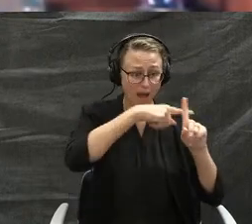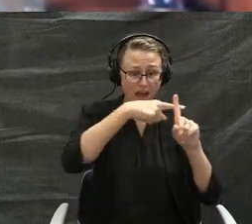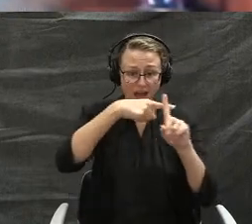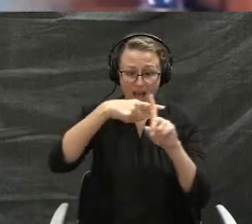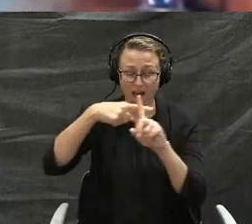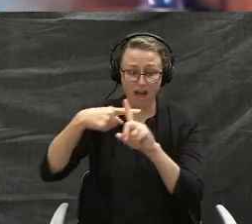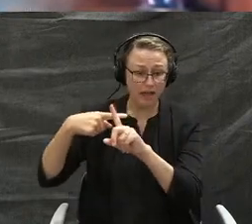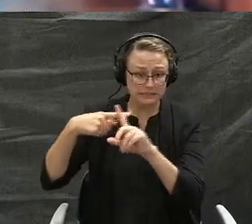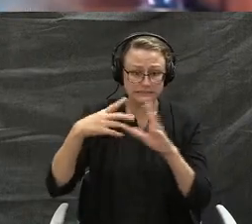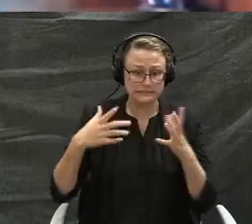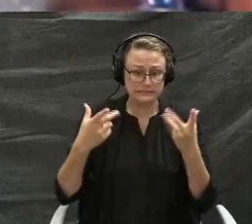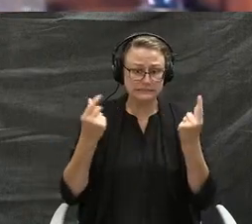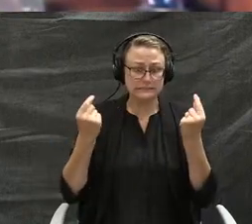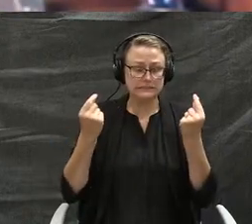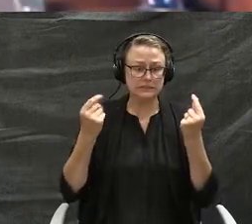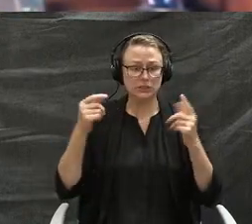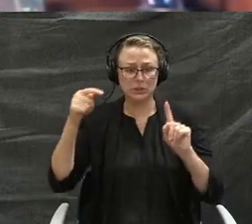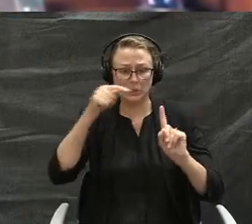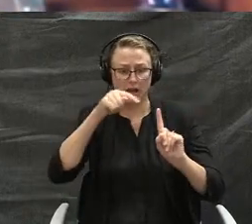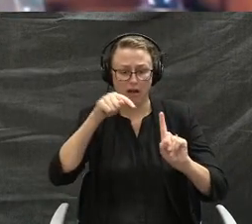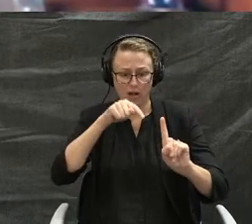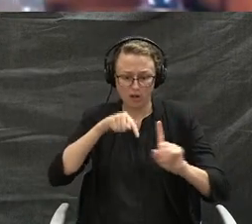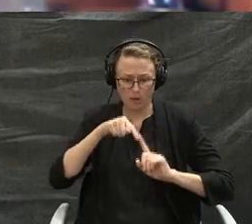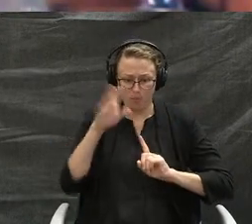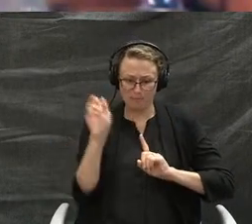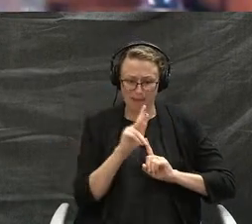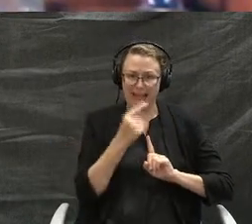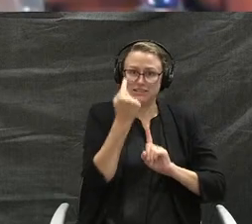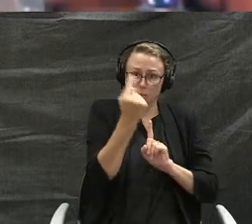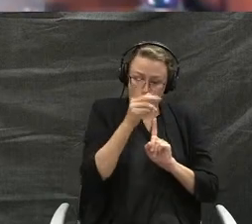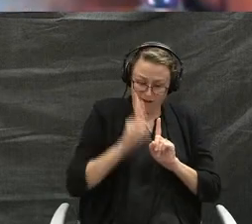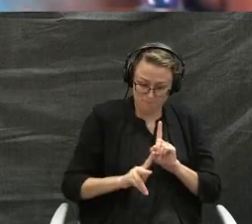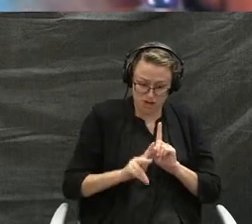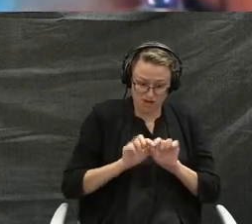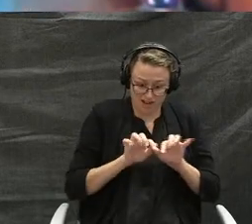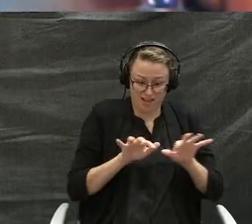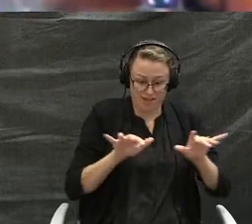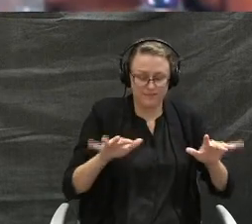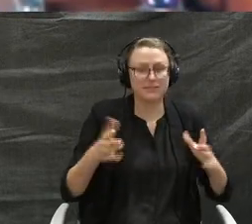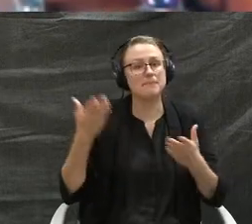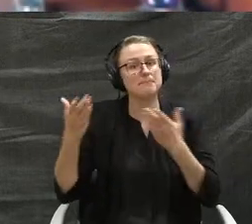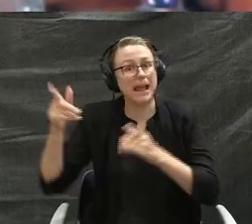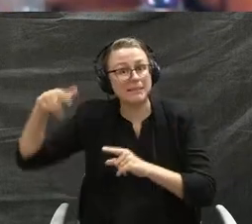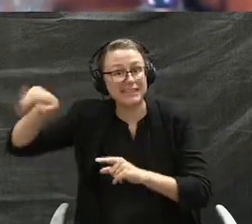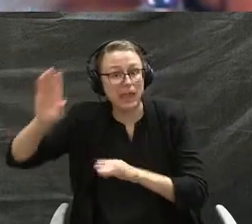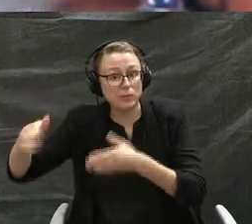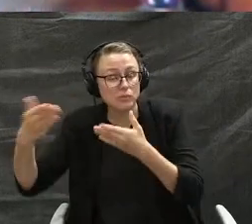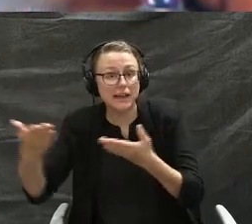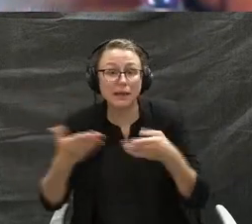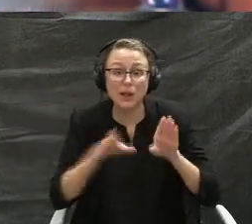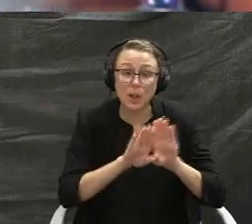covid positive cases that are traced back to one source. They may make recommendations about closing a classroom or closing a